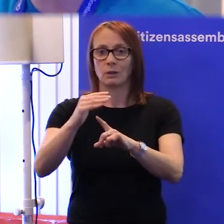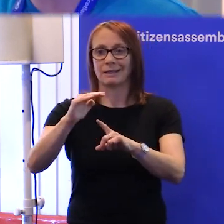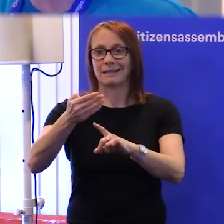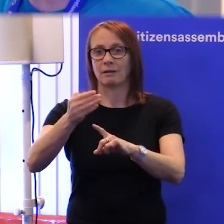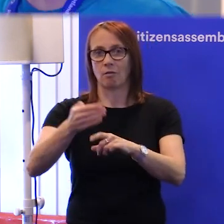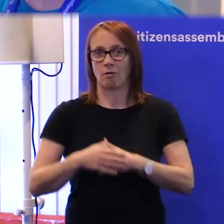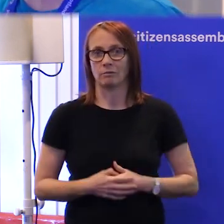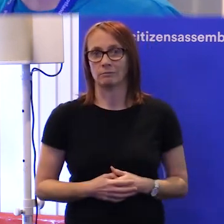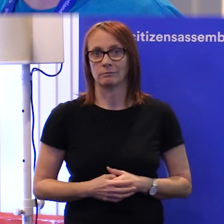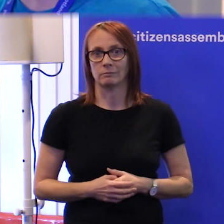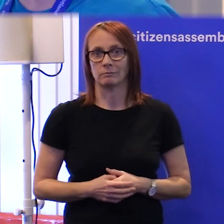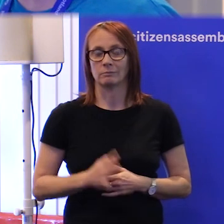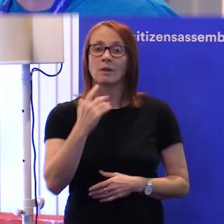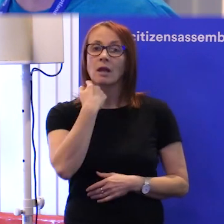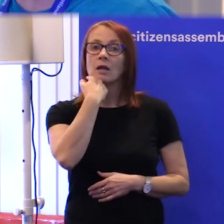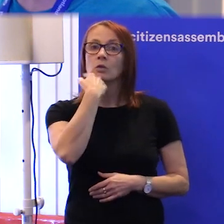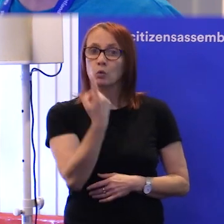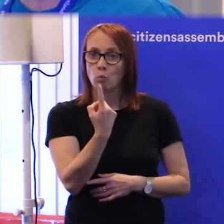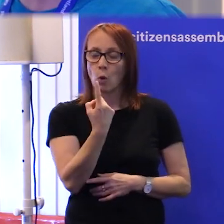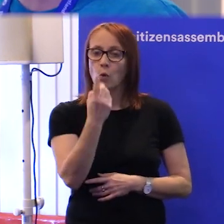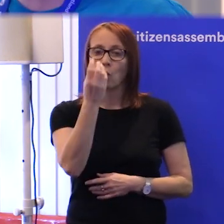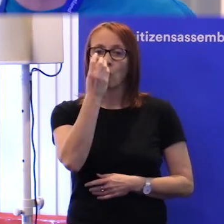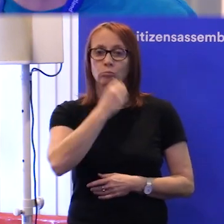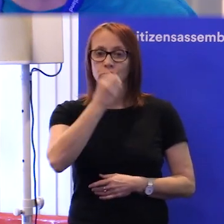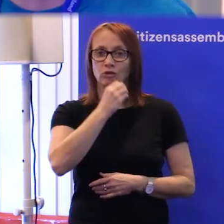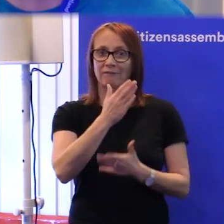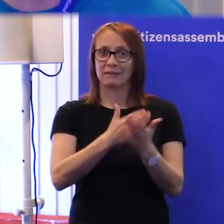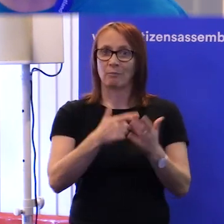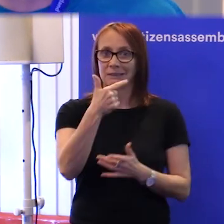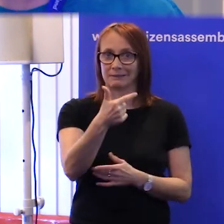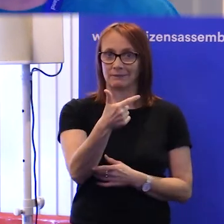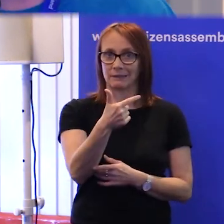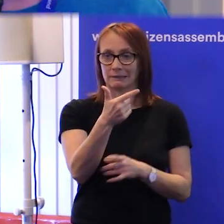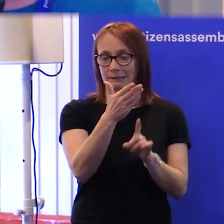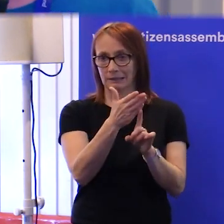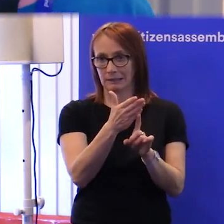and tomorrow we'll be having breakfast from 7:30 a.m. and you'll be welcome to